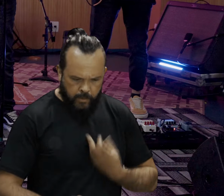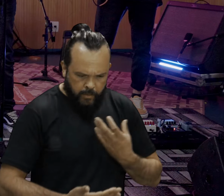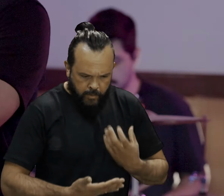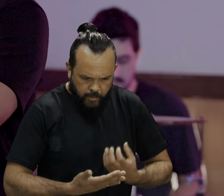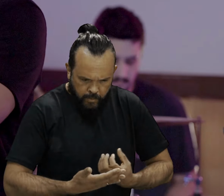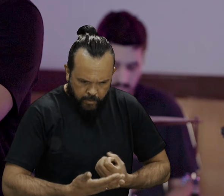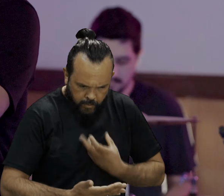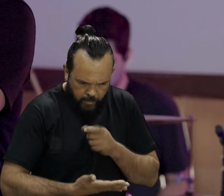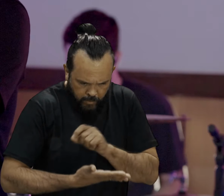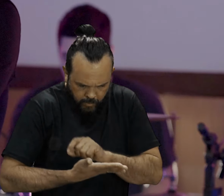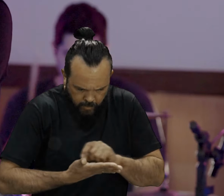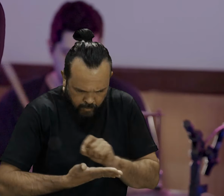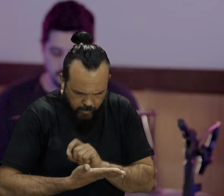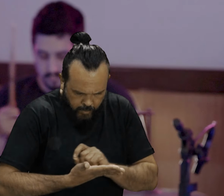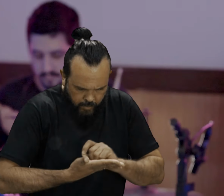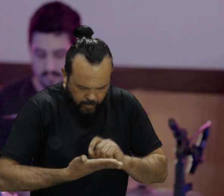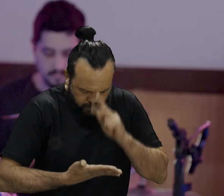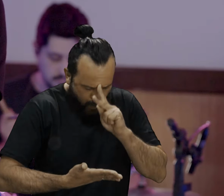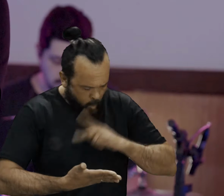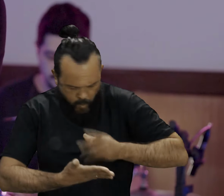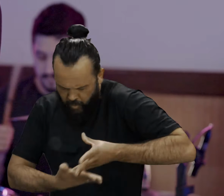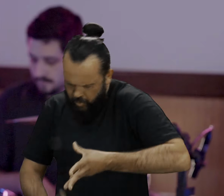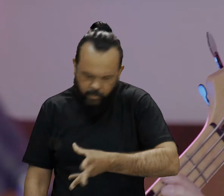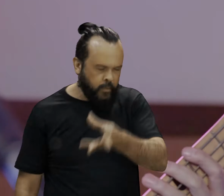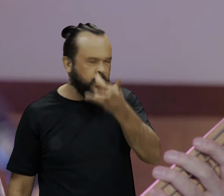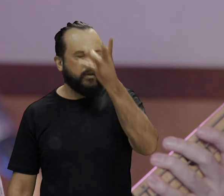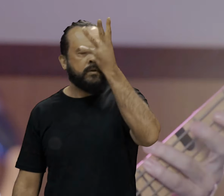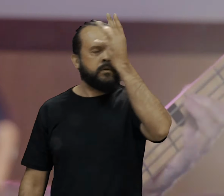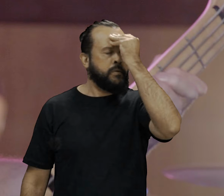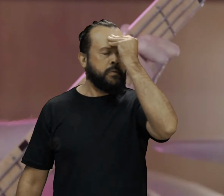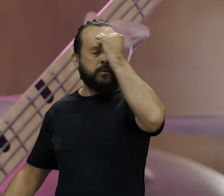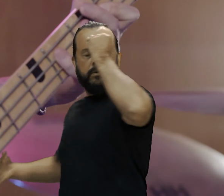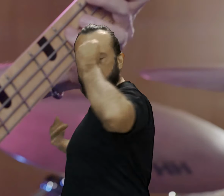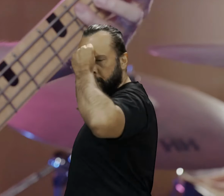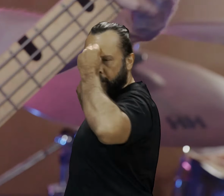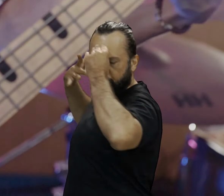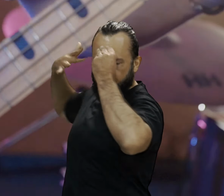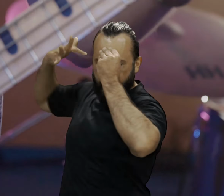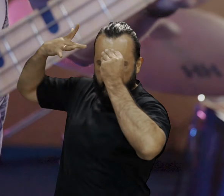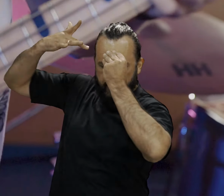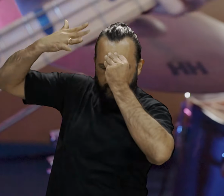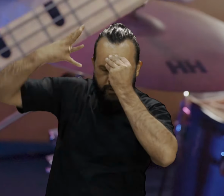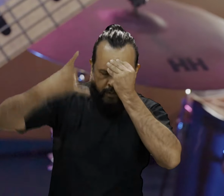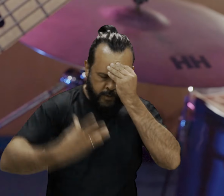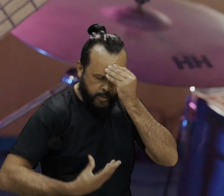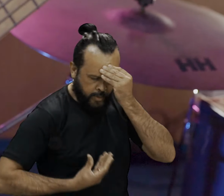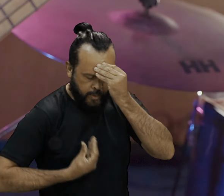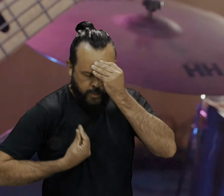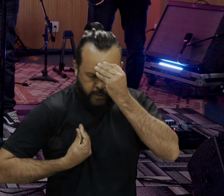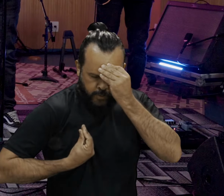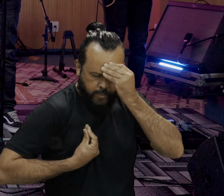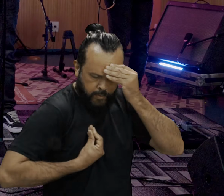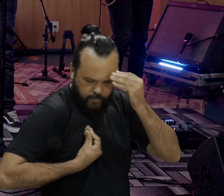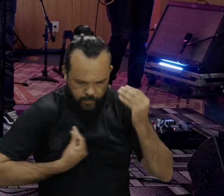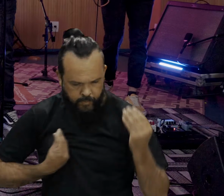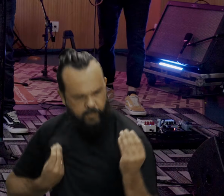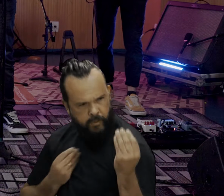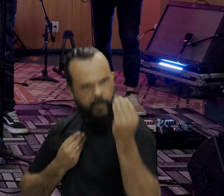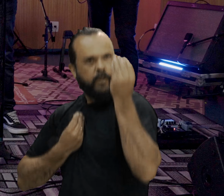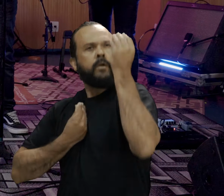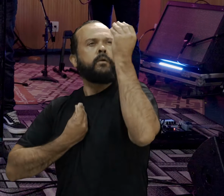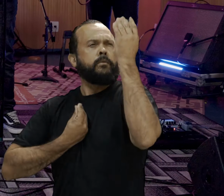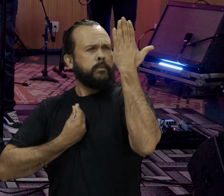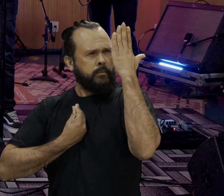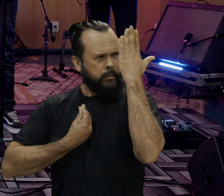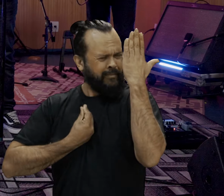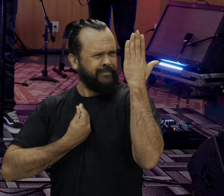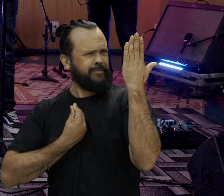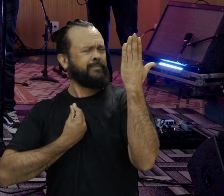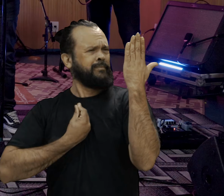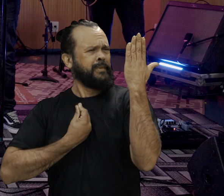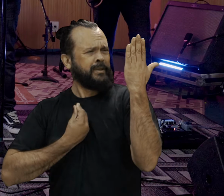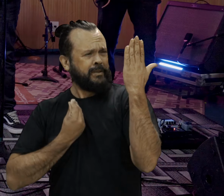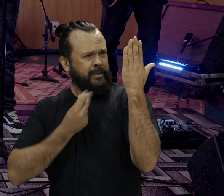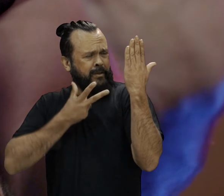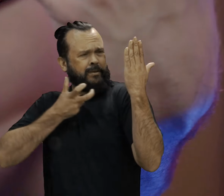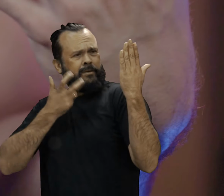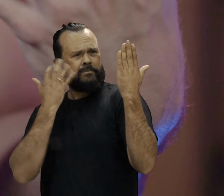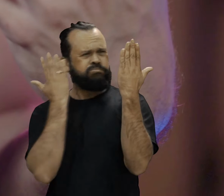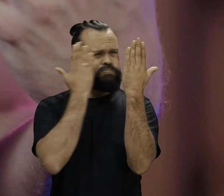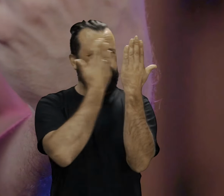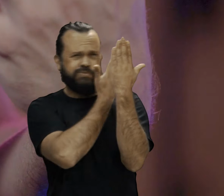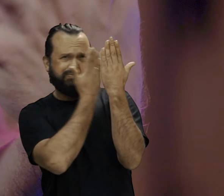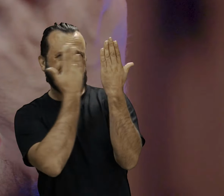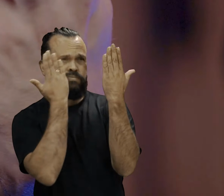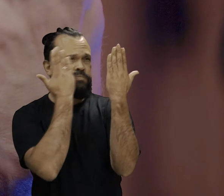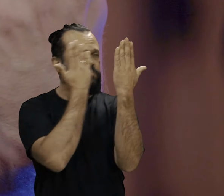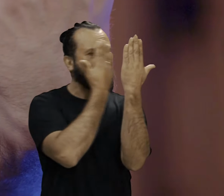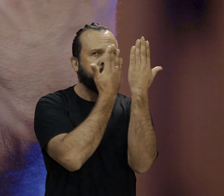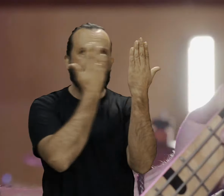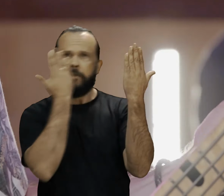Mirror, I don't see myself anymore I don't see myself